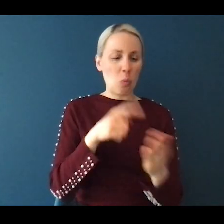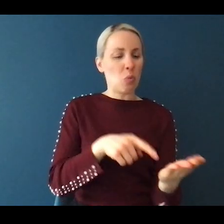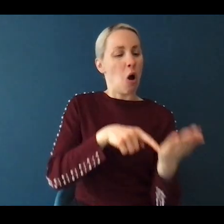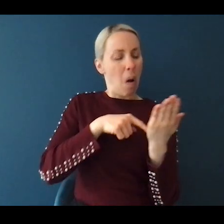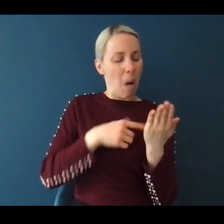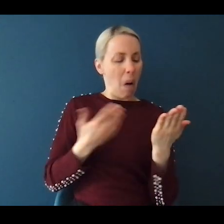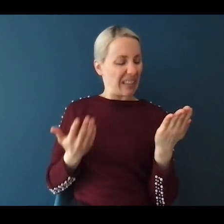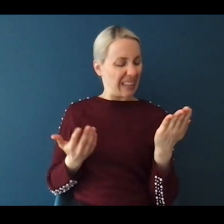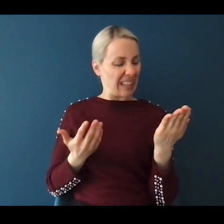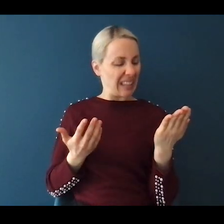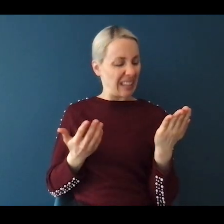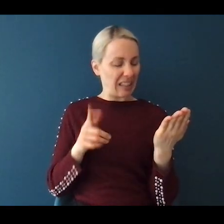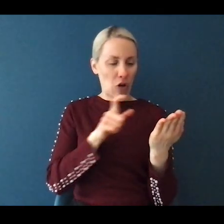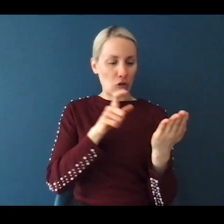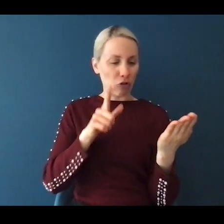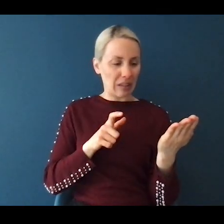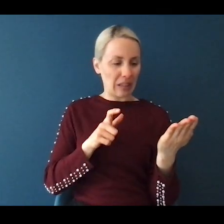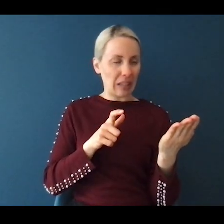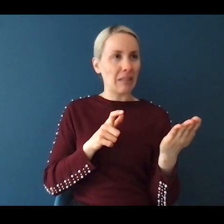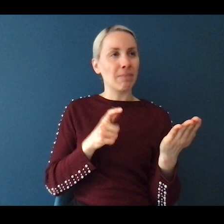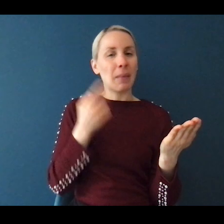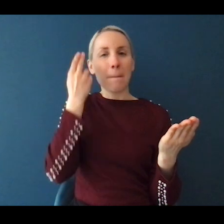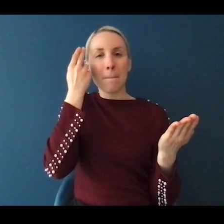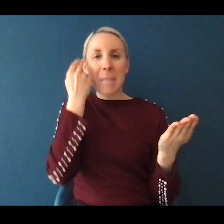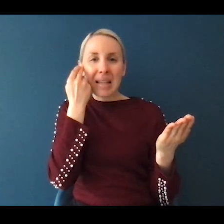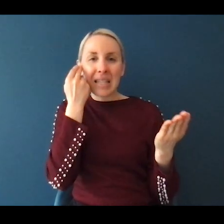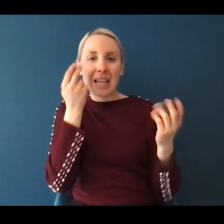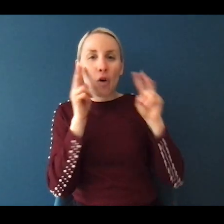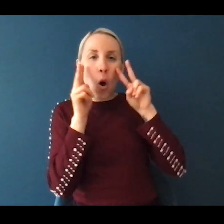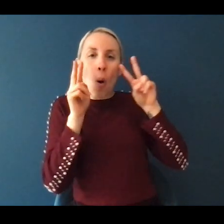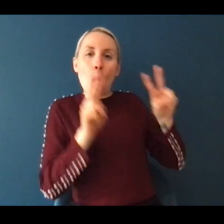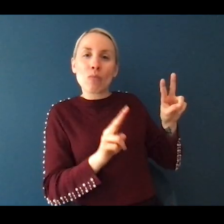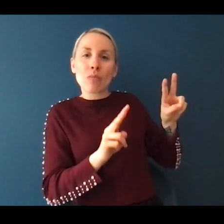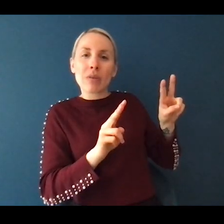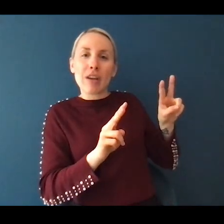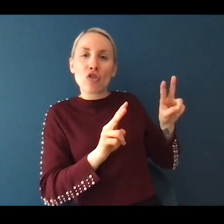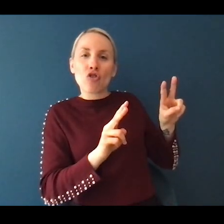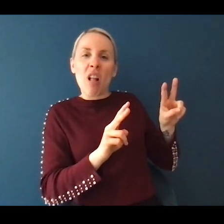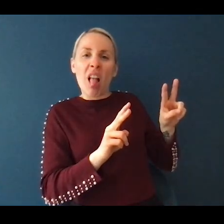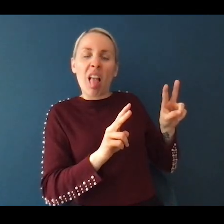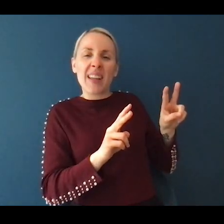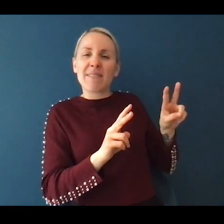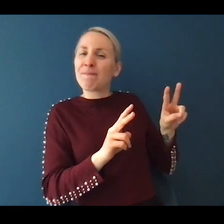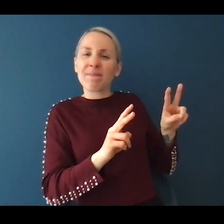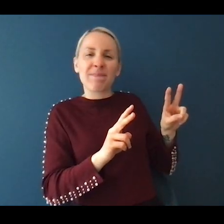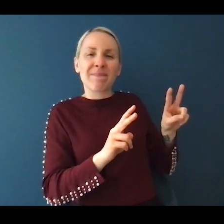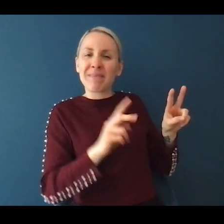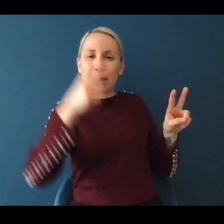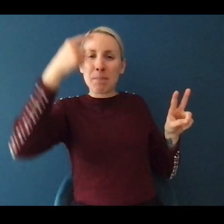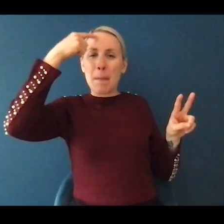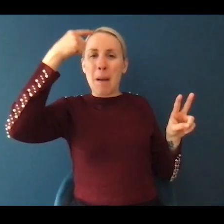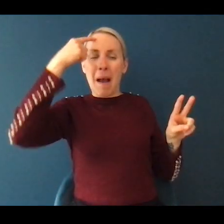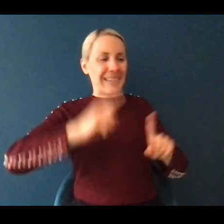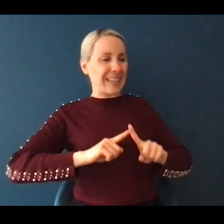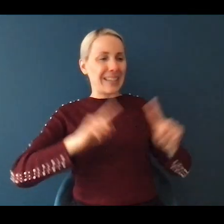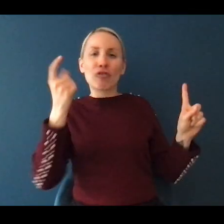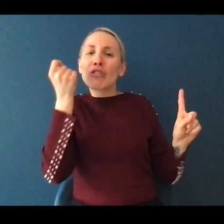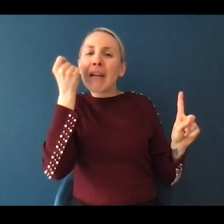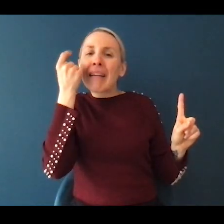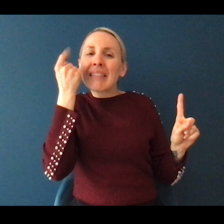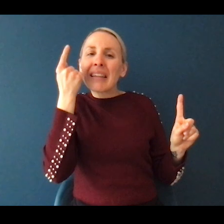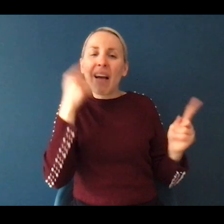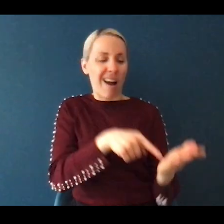in a sense kind of very passive and in um I guess it was more documentary in the